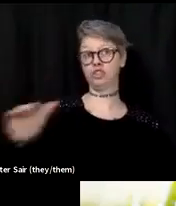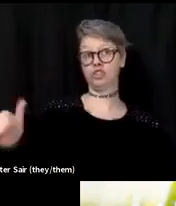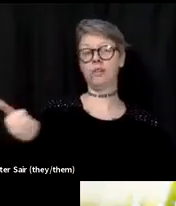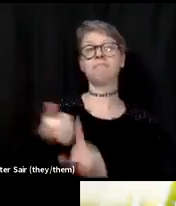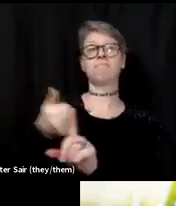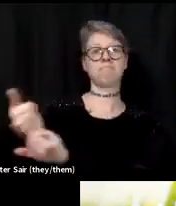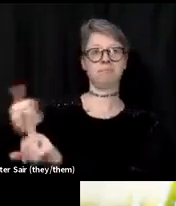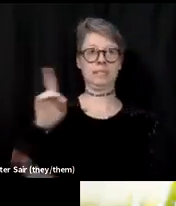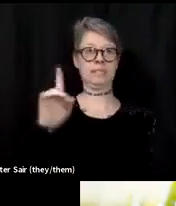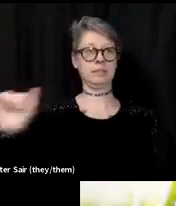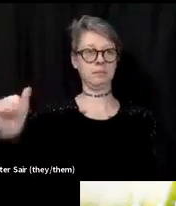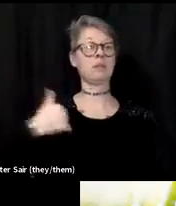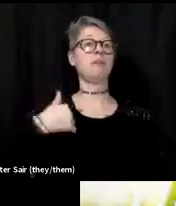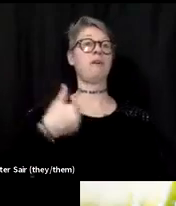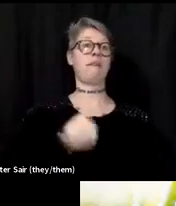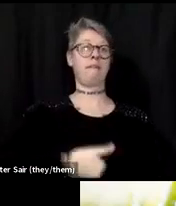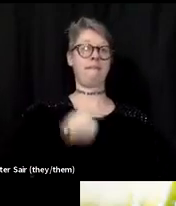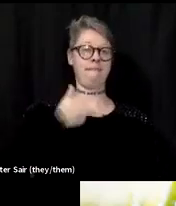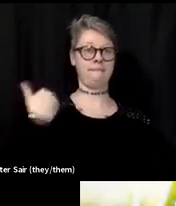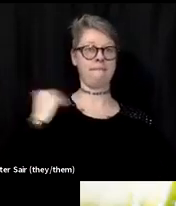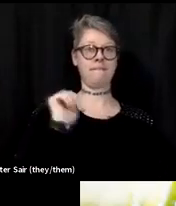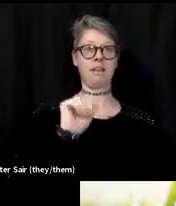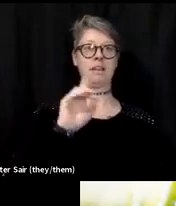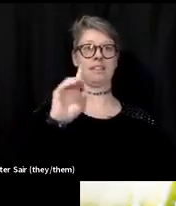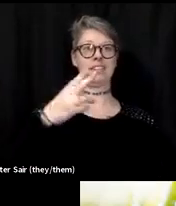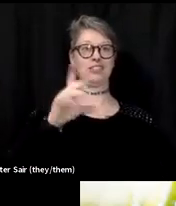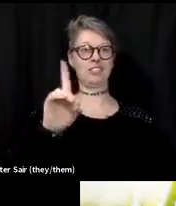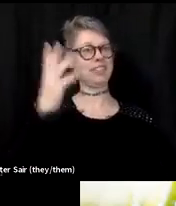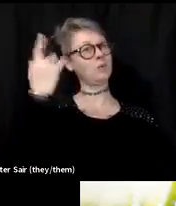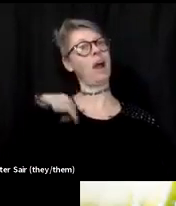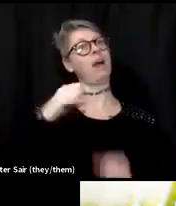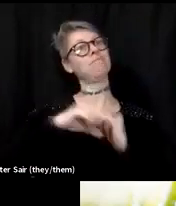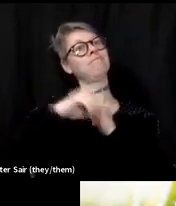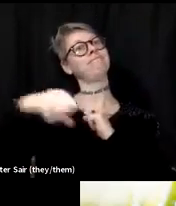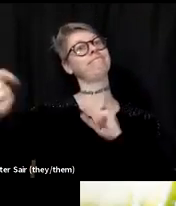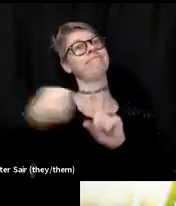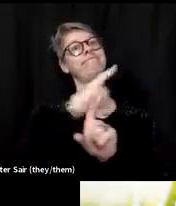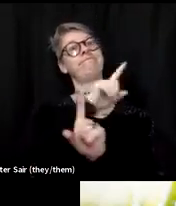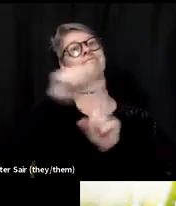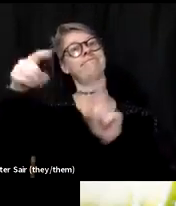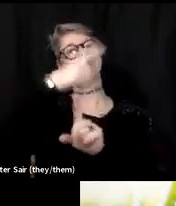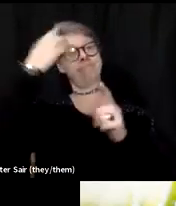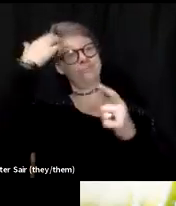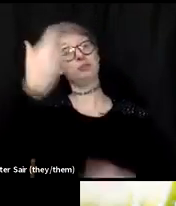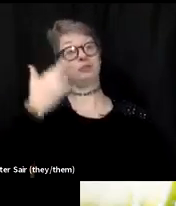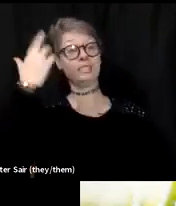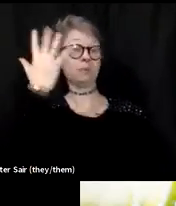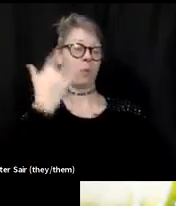And I am a mom of two kids with I am a mom of two kids with disabilities. I myself I myself have aDHD, that's why I myself have aDHD. That's why I ramble a lot and. go off